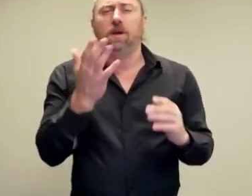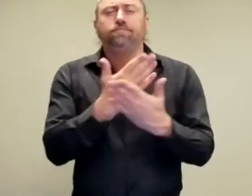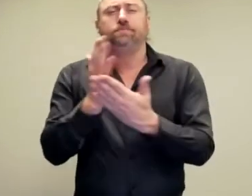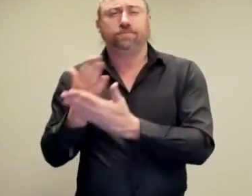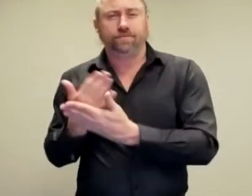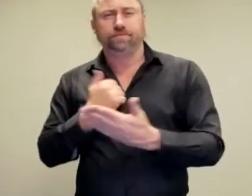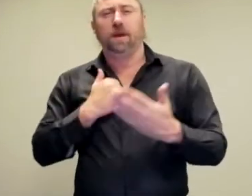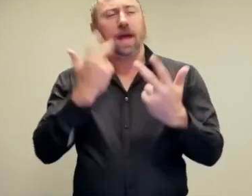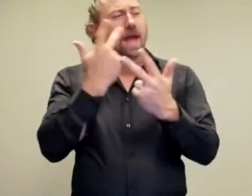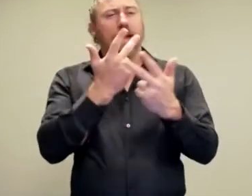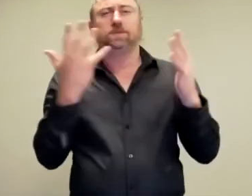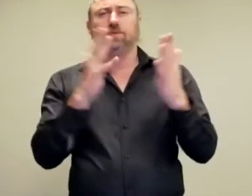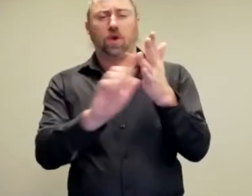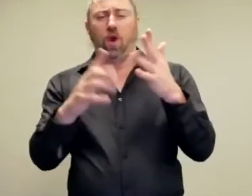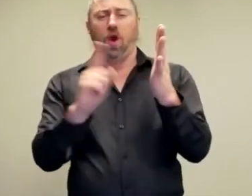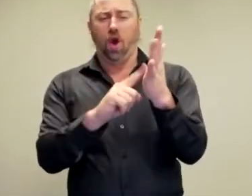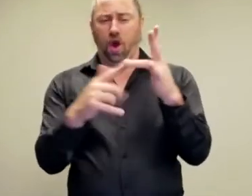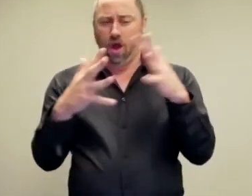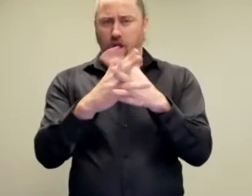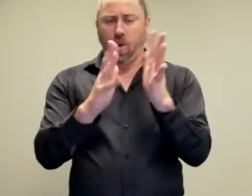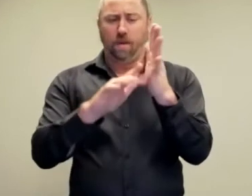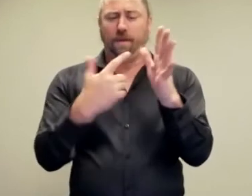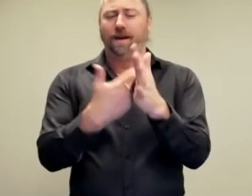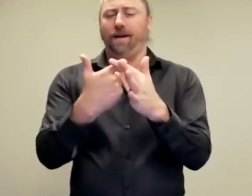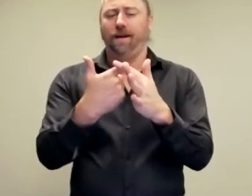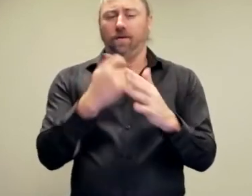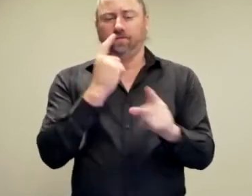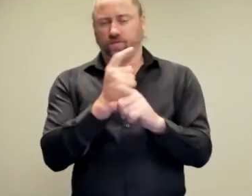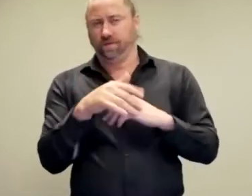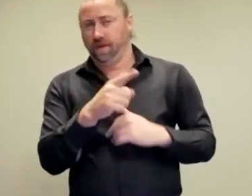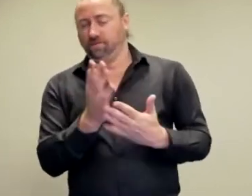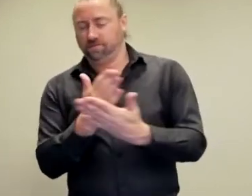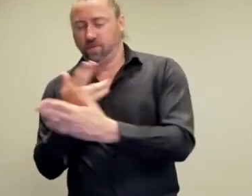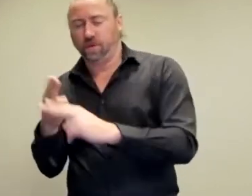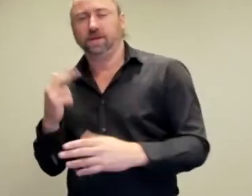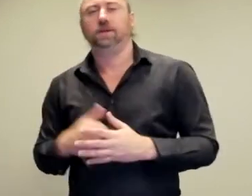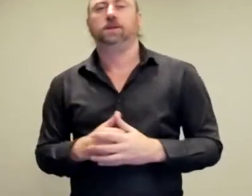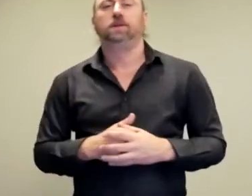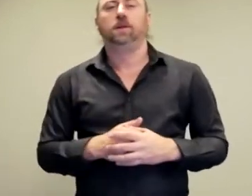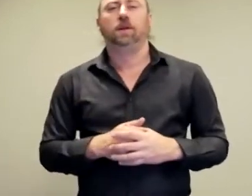from my exhibition ‘Hollow mark’ and at the end of the next three or four